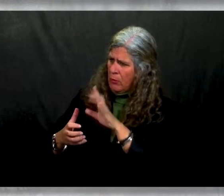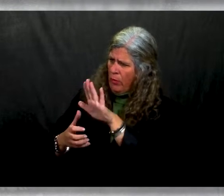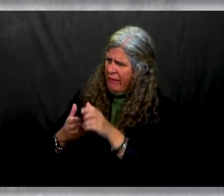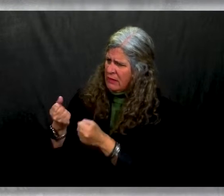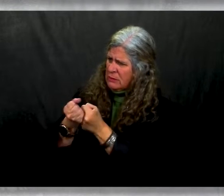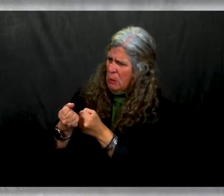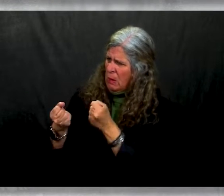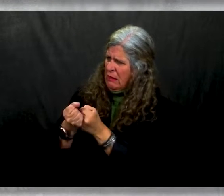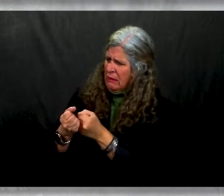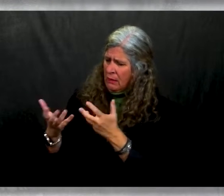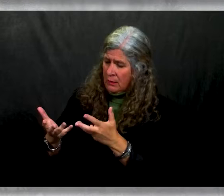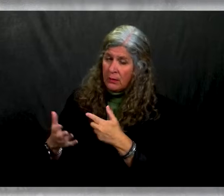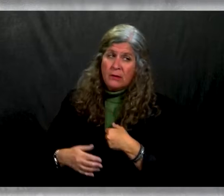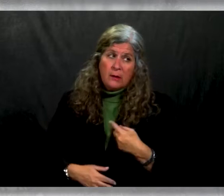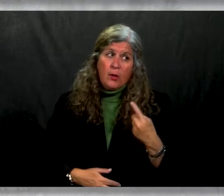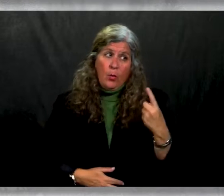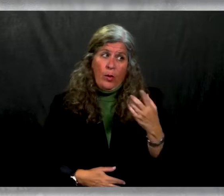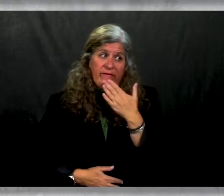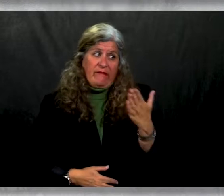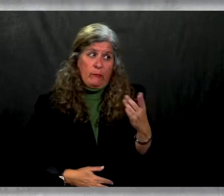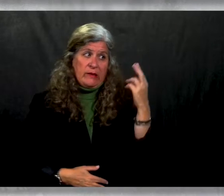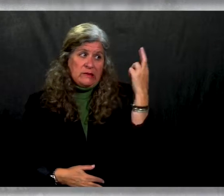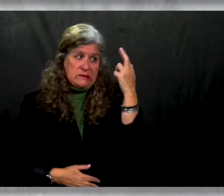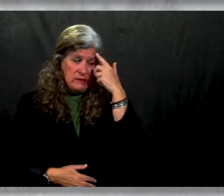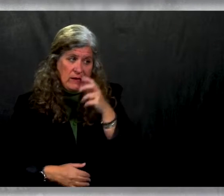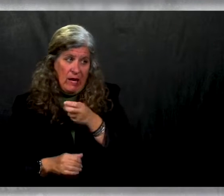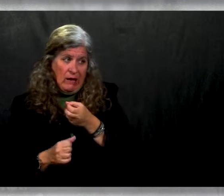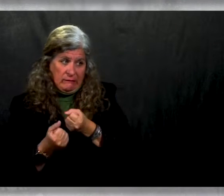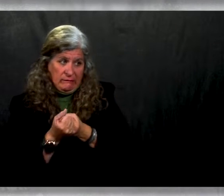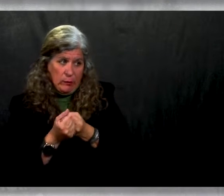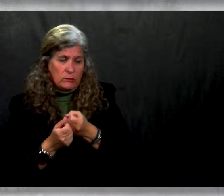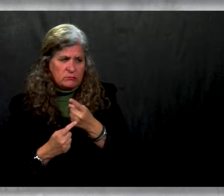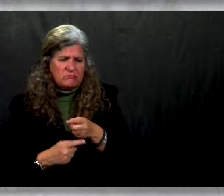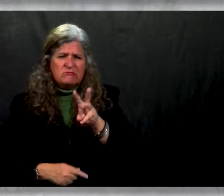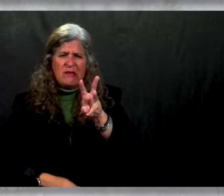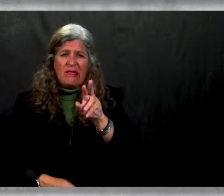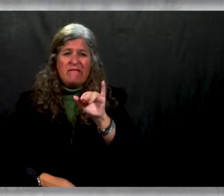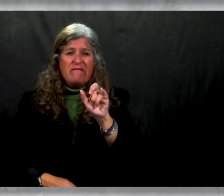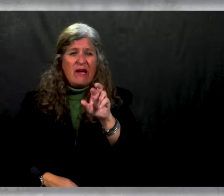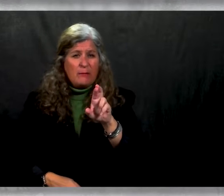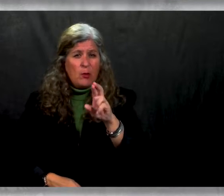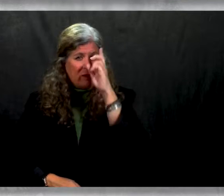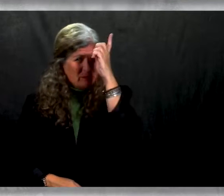and one of the reasons they got votes was stability. Weimar, this democracy was marked by a lot